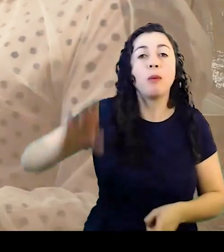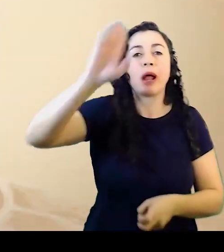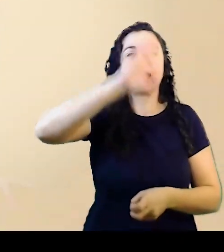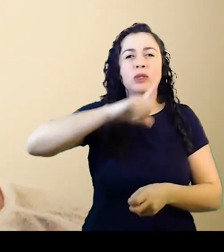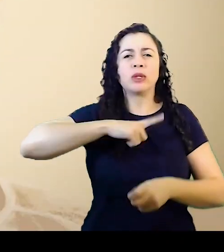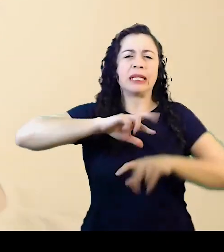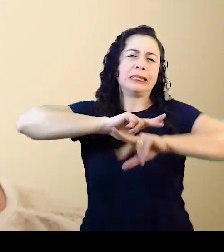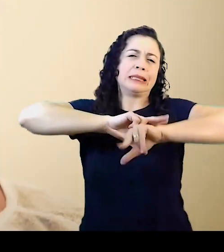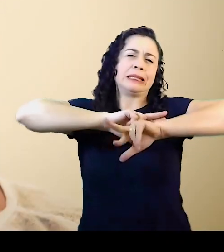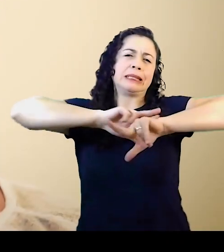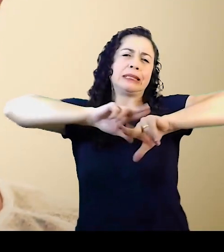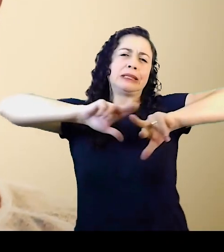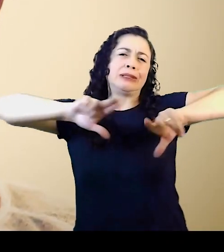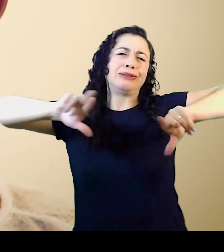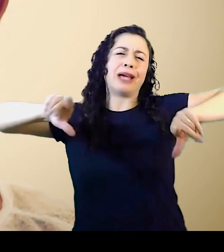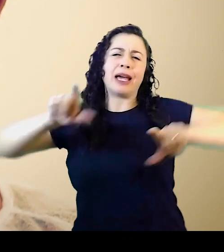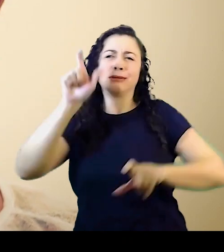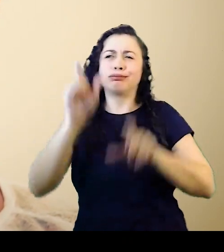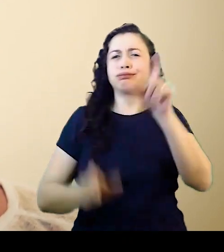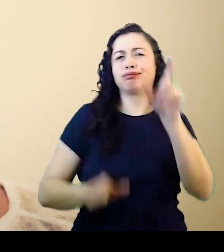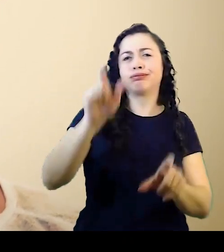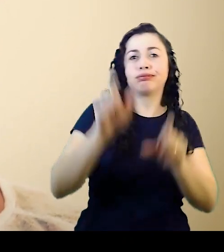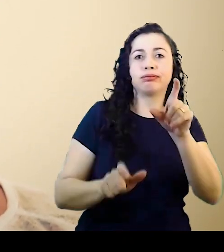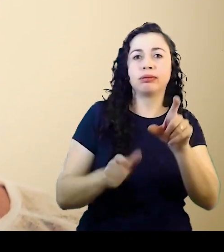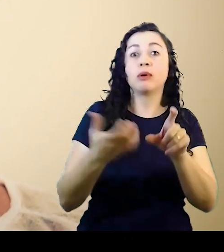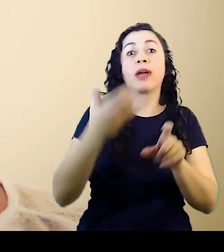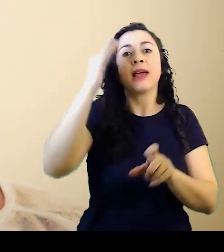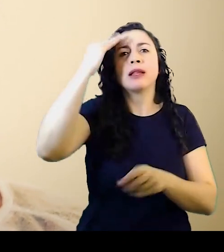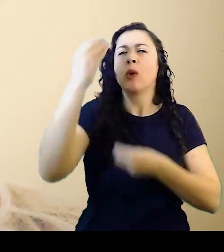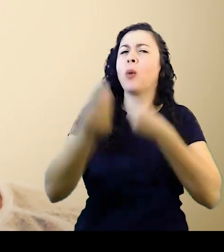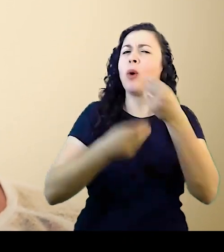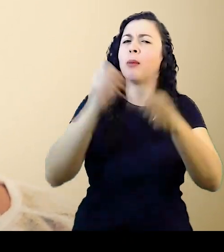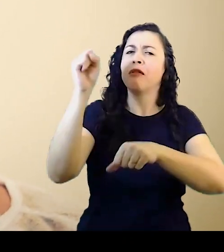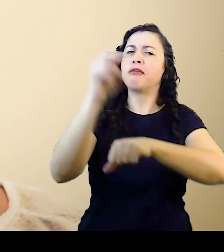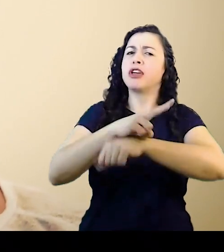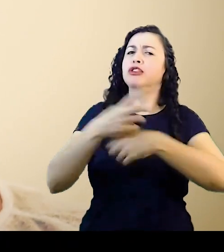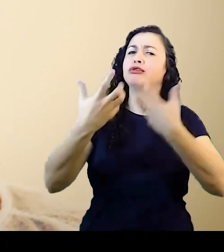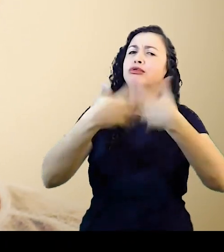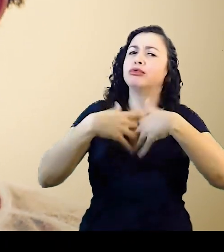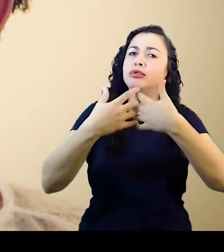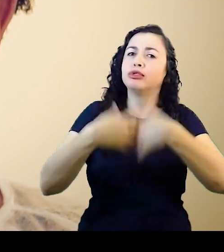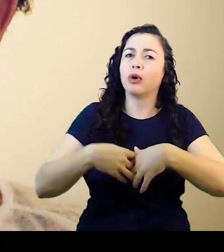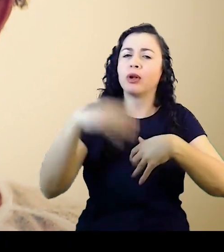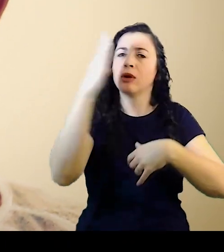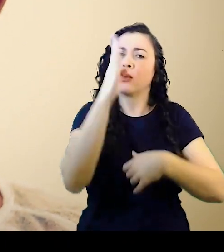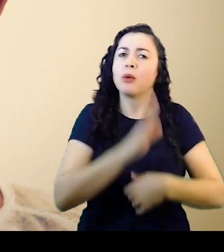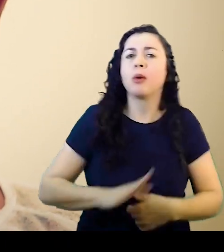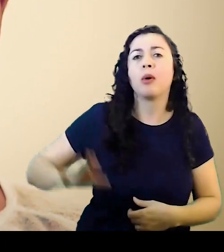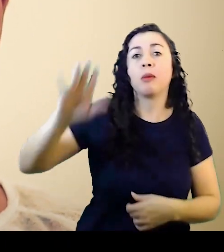So the idea is to truly understand how this virus is dispersing in Brazil and